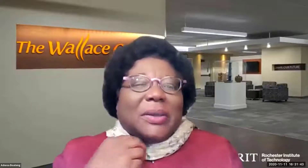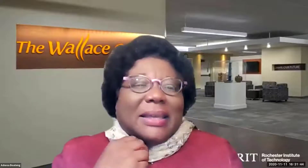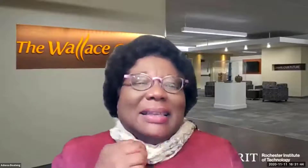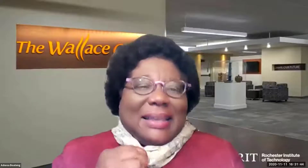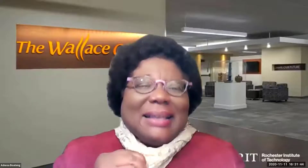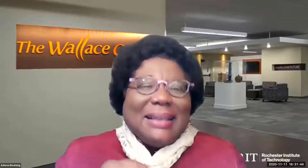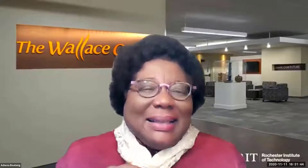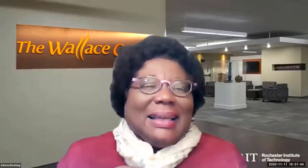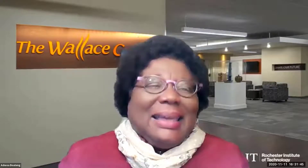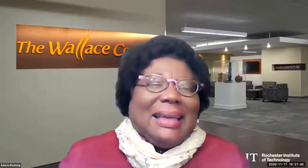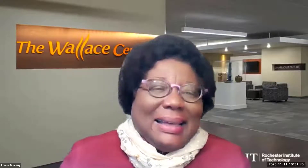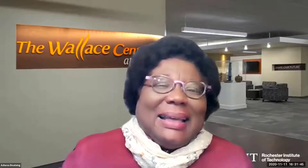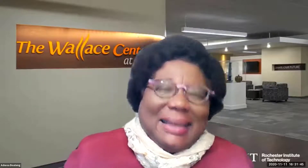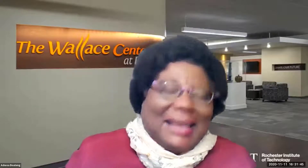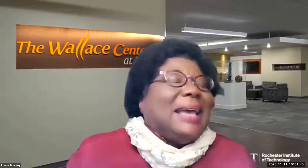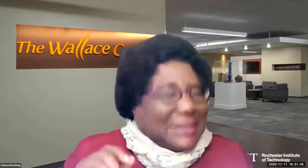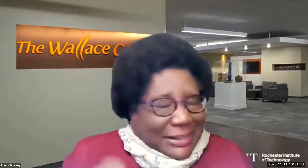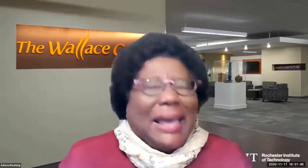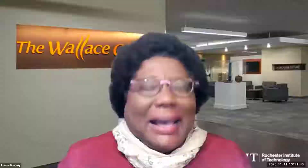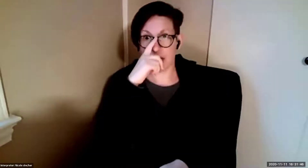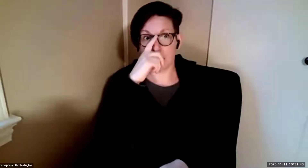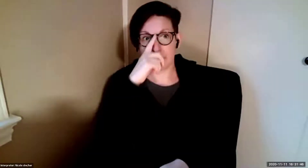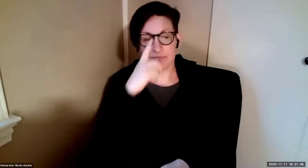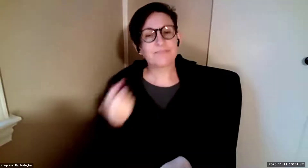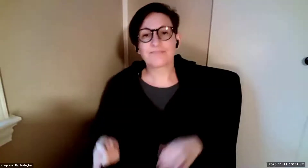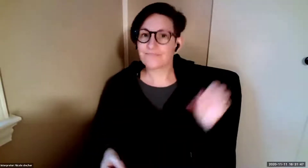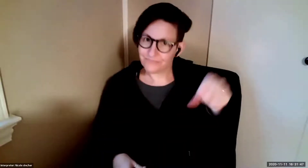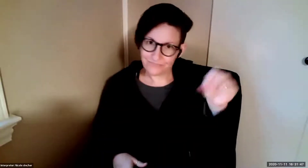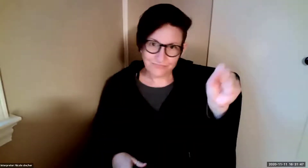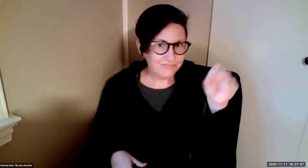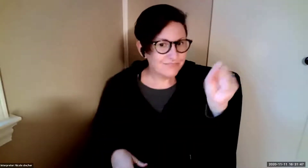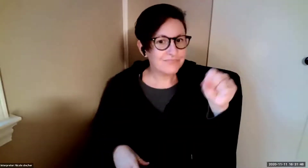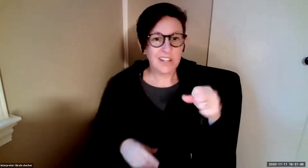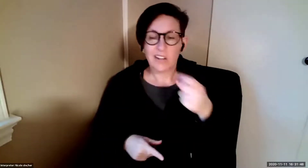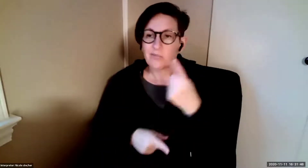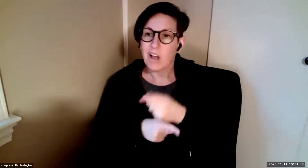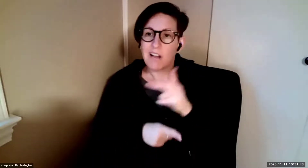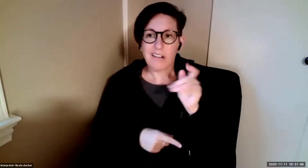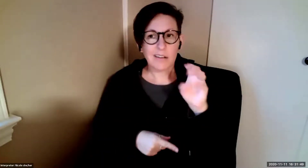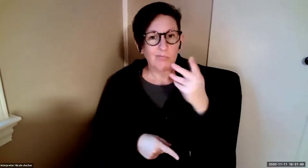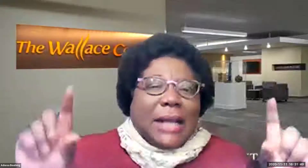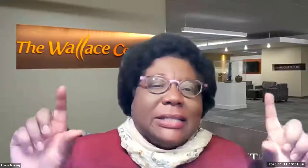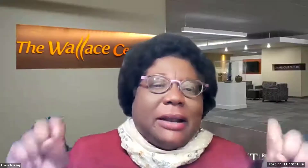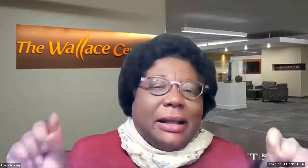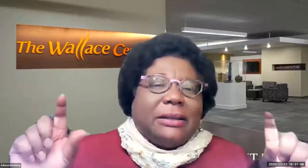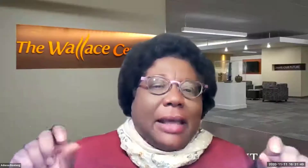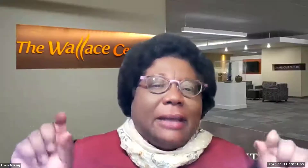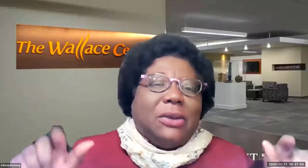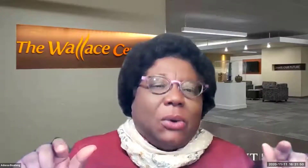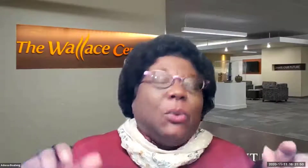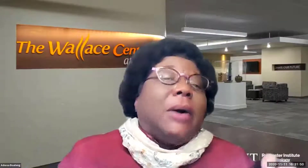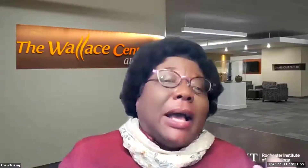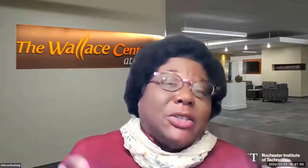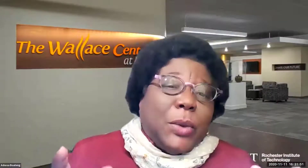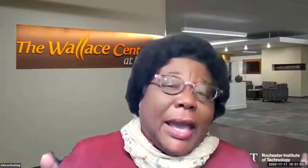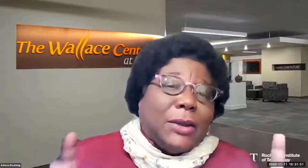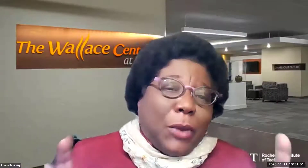Nicole she/her: Kim say yeah, it takes practice. You go to get yet. Adwoa Boateng: Yes. And I said, I started out at me know well actually we had ref works. And then we switch the end note and then they